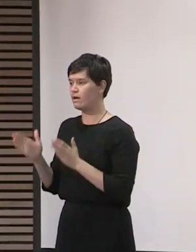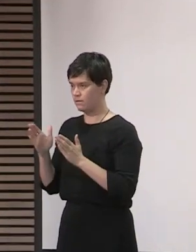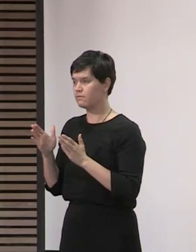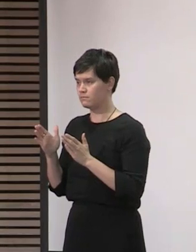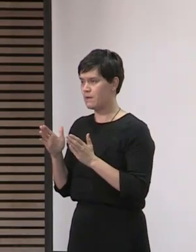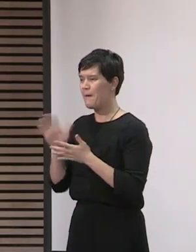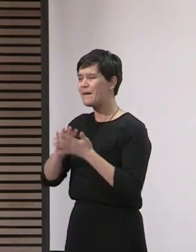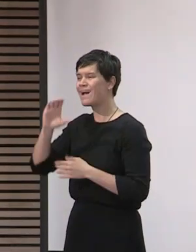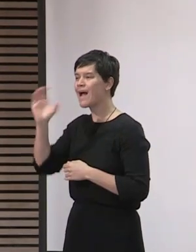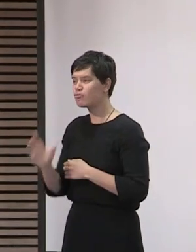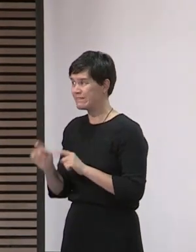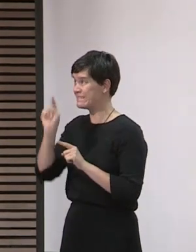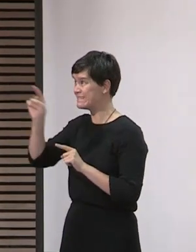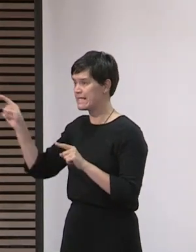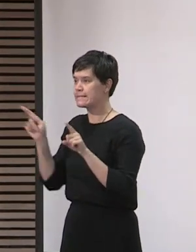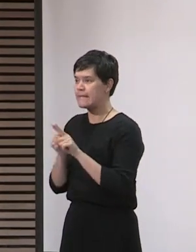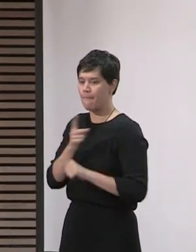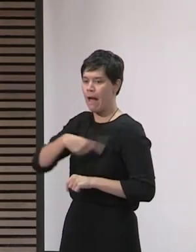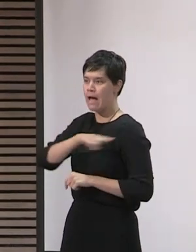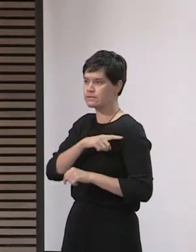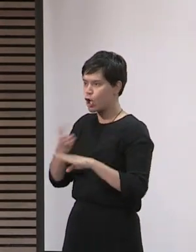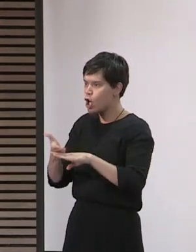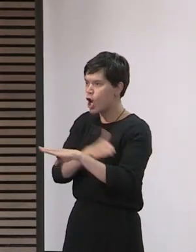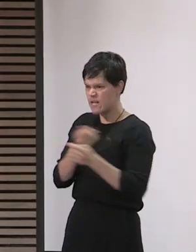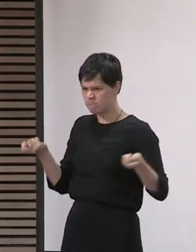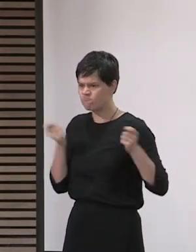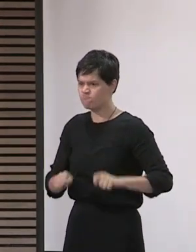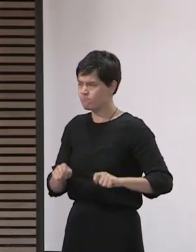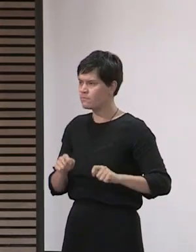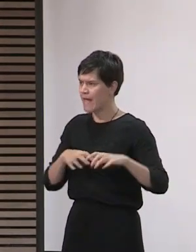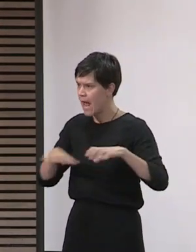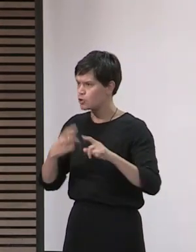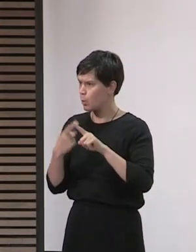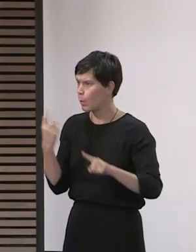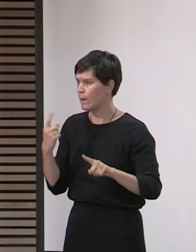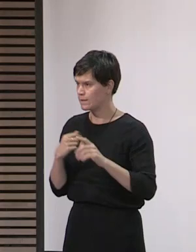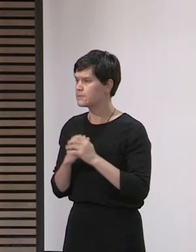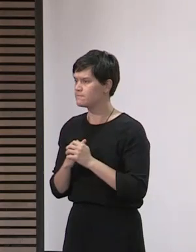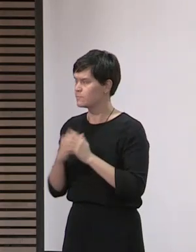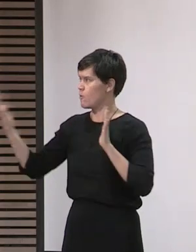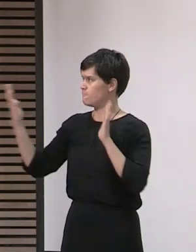grouping of nations that's, by and large, went hard and early